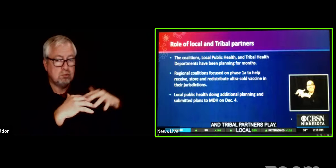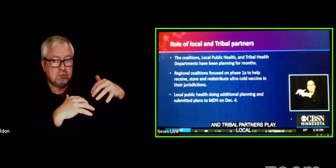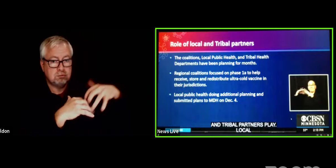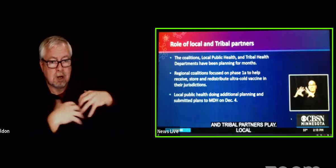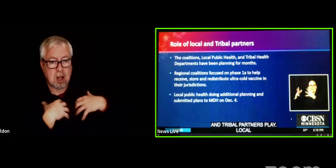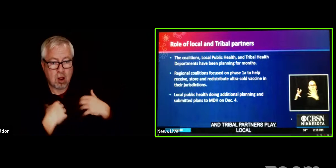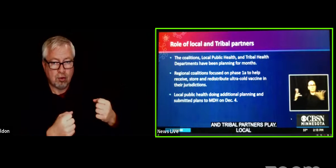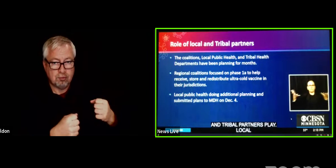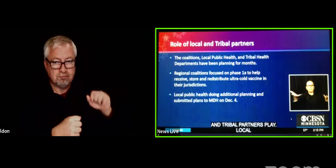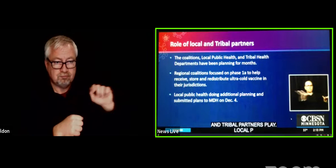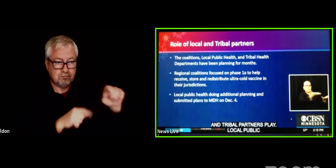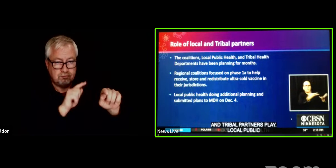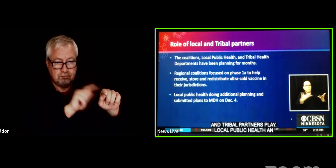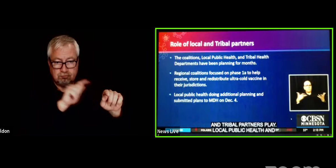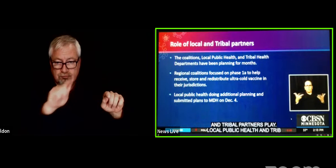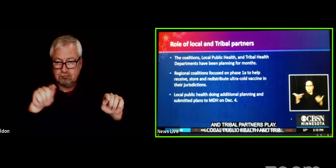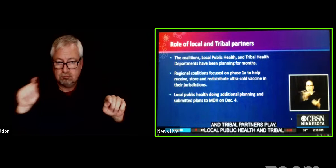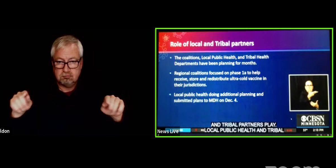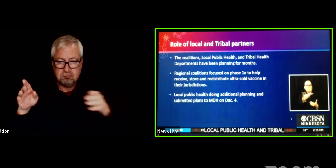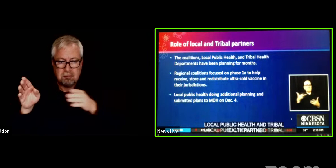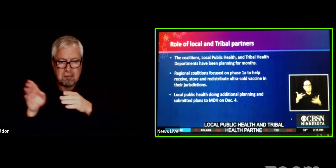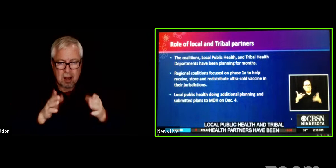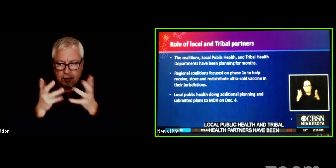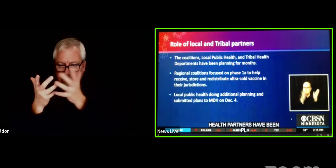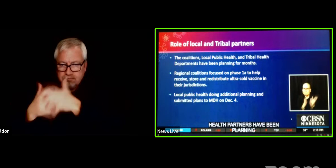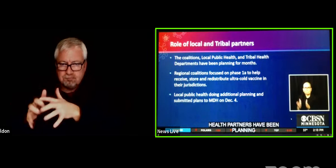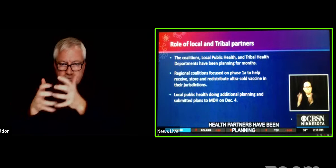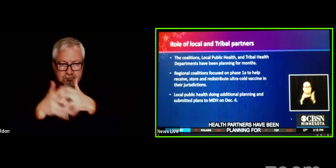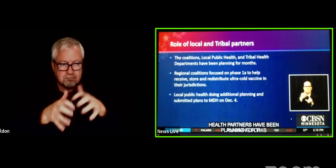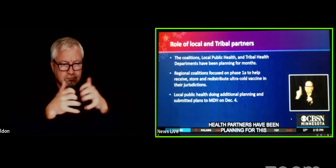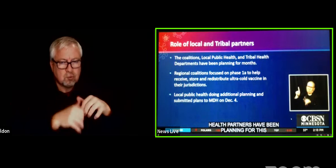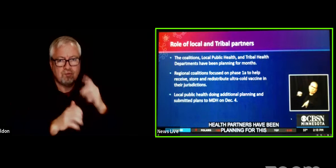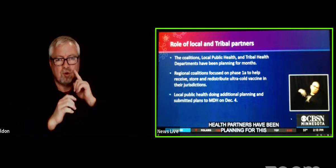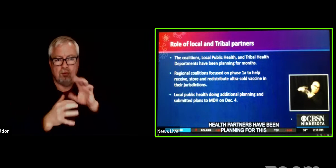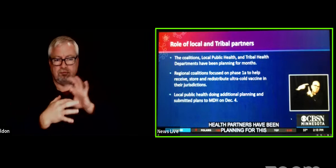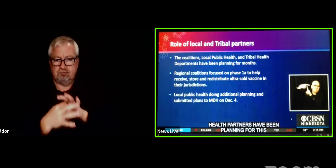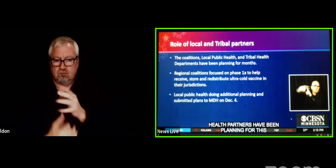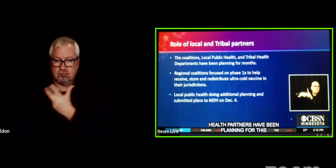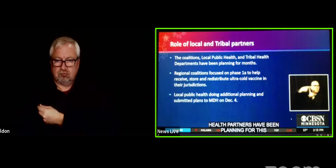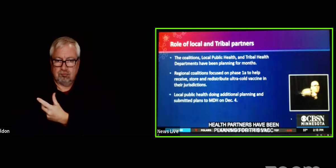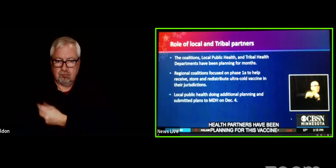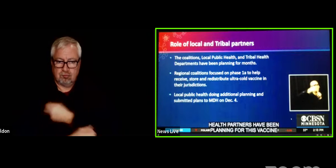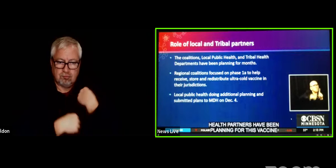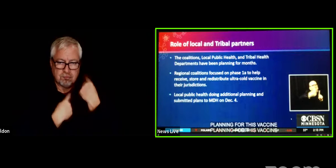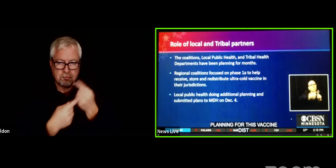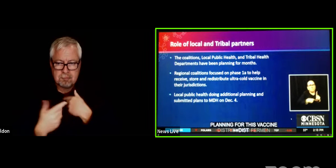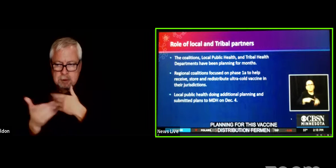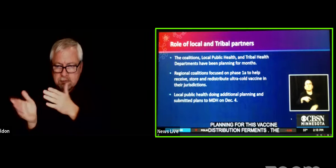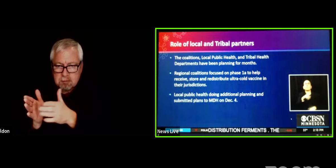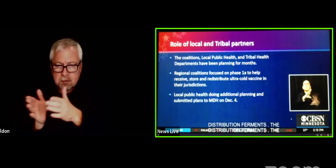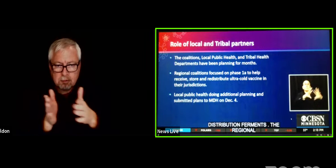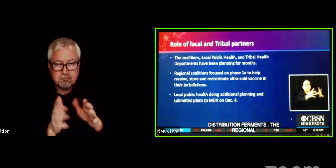THE REGIONAL COALITIONS ARE REALLY FOCUSED ON PHASE 1A BECAUSE IT DOES FOCUS ON HEALTH CARE PROVIDERS, AND